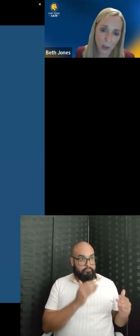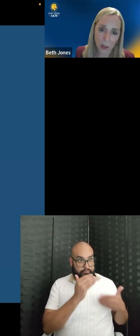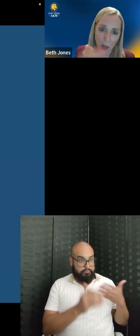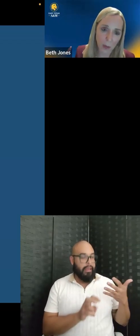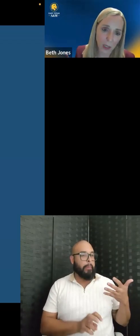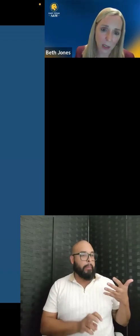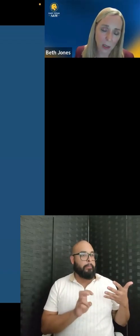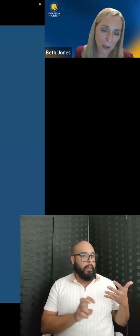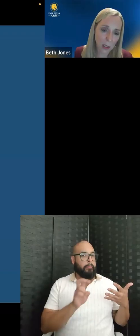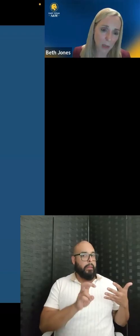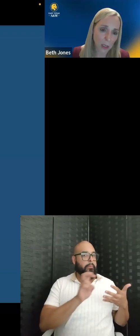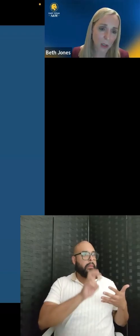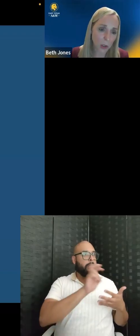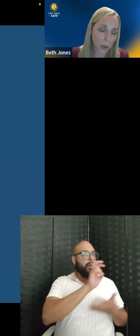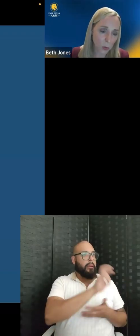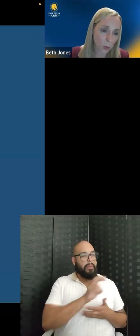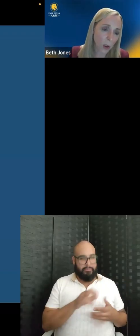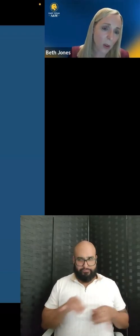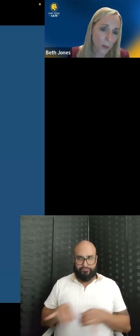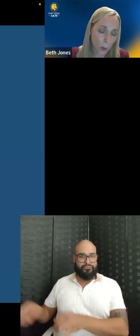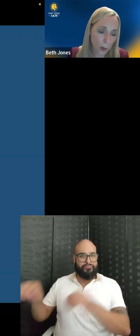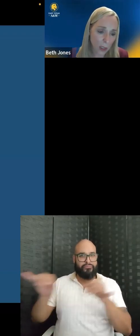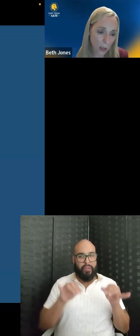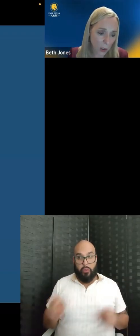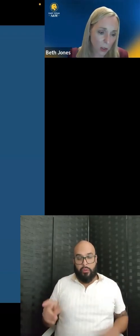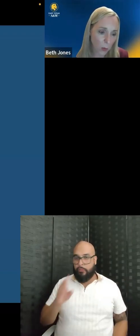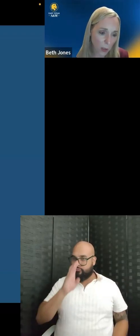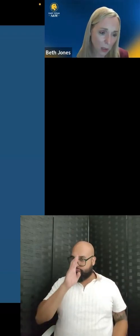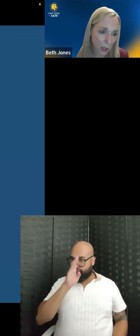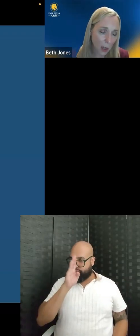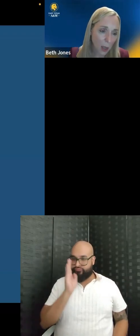You wouldn't just automatically skip to tier 2 for these students.